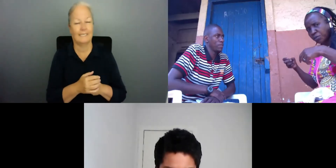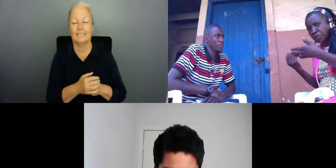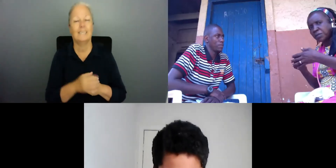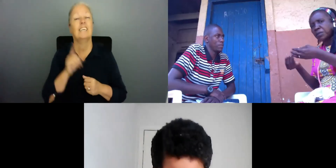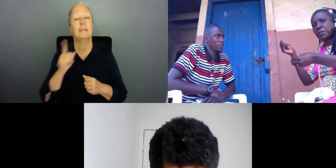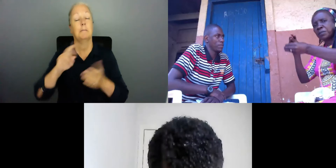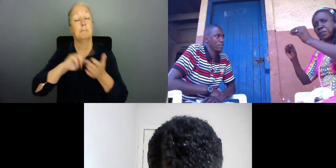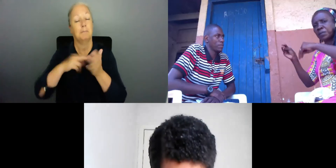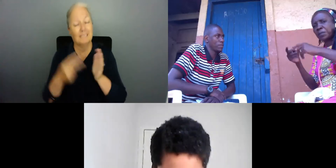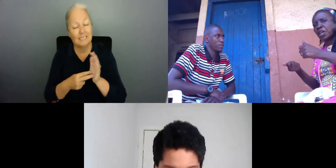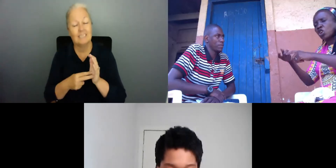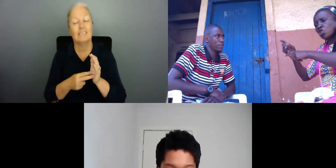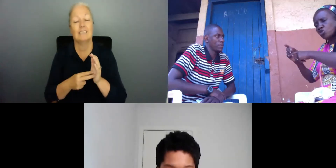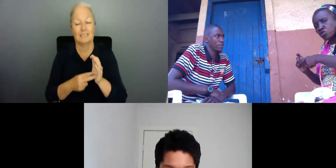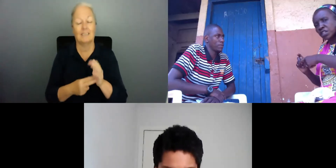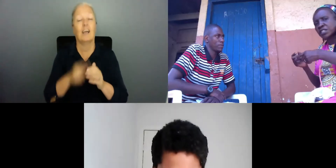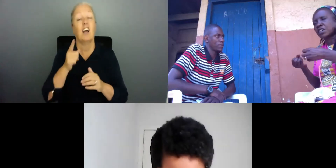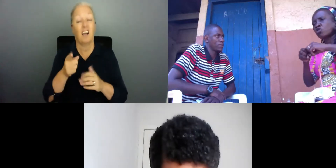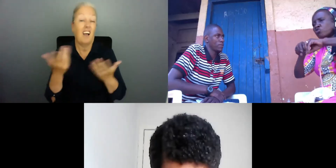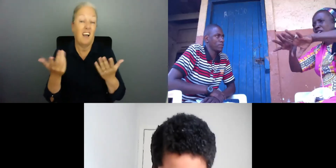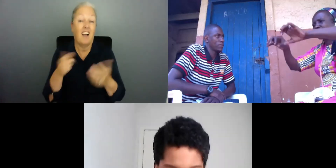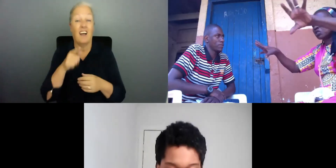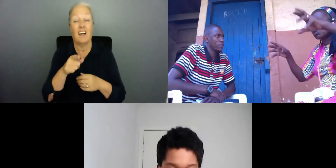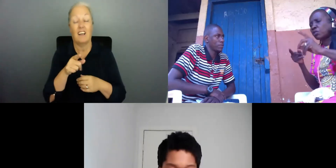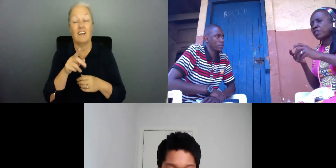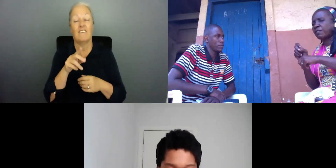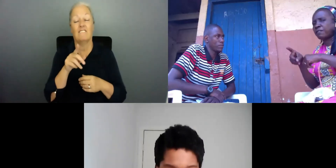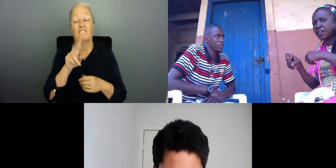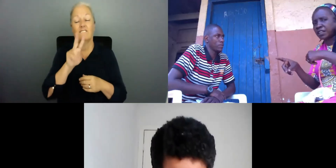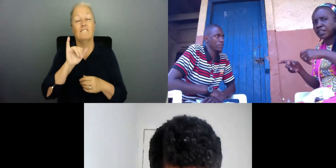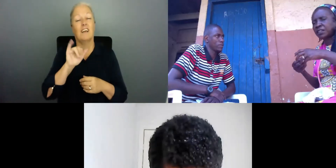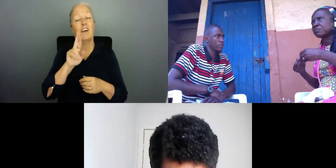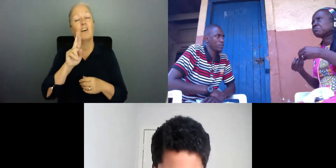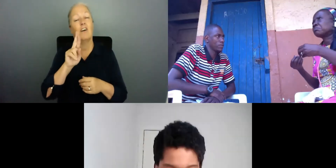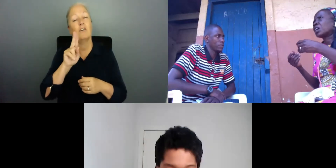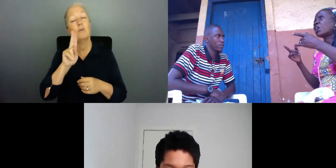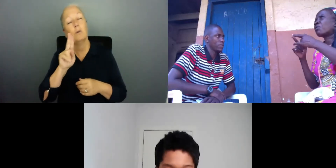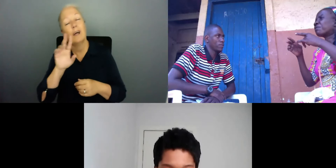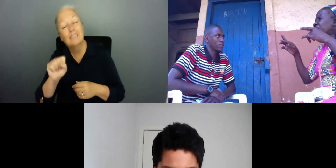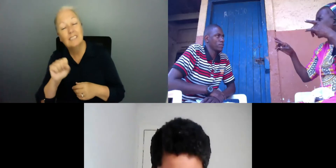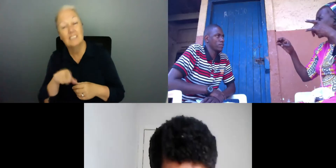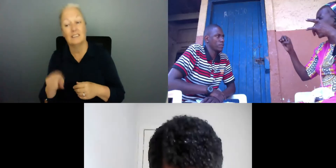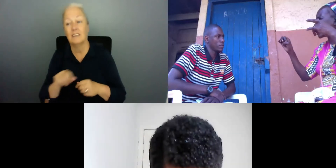and the rate of transmission of the virus refugees have as much right to be vaccinated as any other